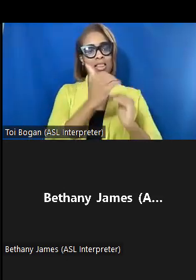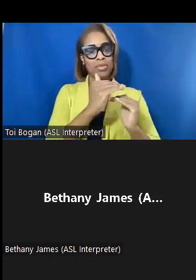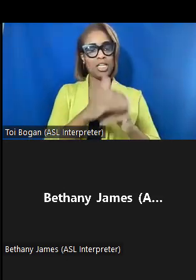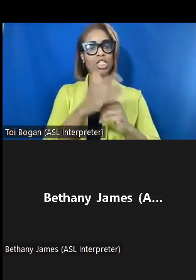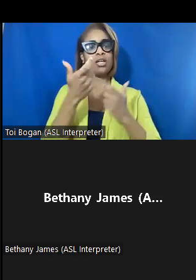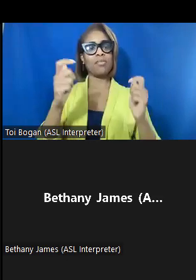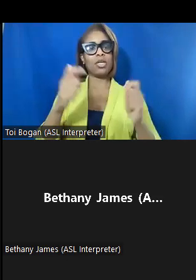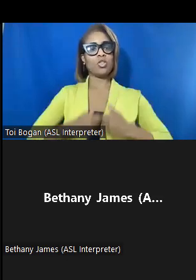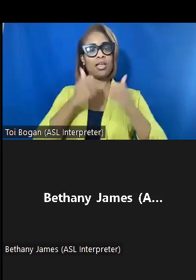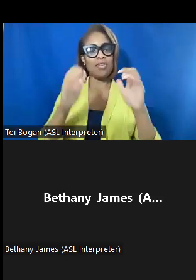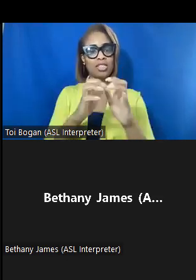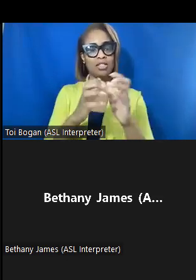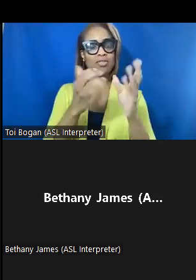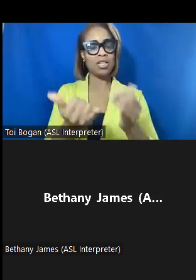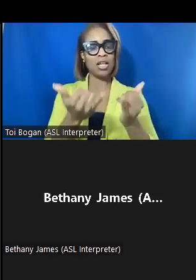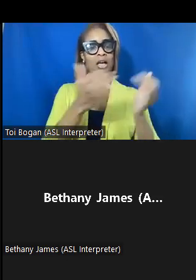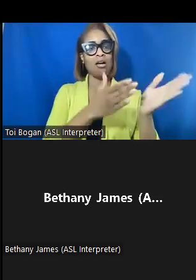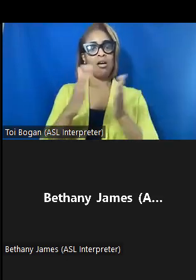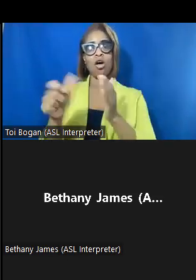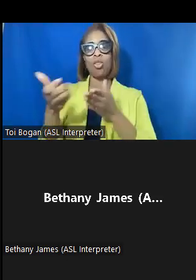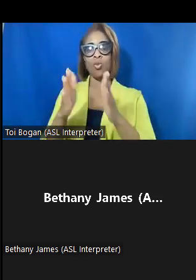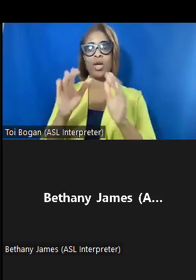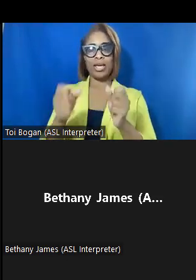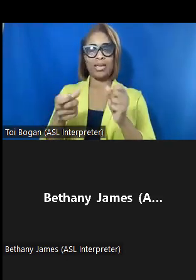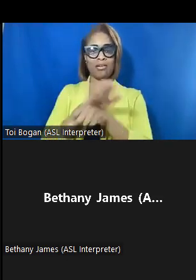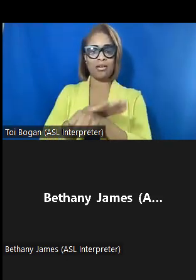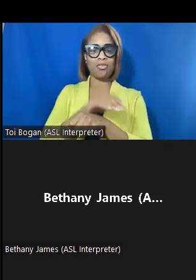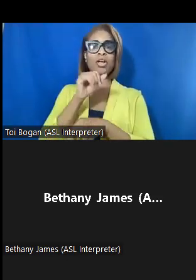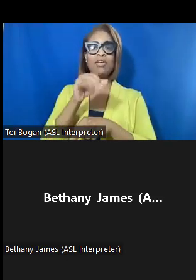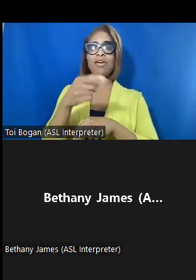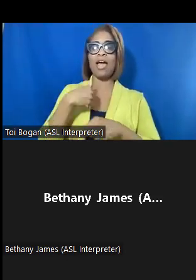Now we move on to another way that you can be covered if you have a record of an impairment.